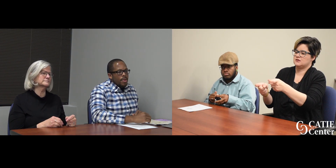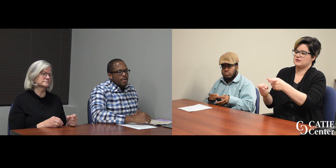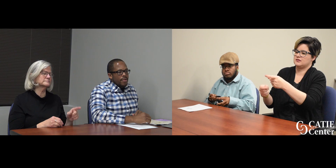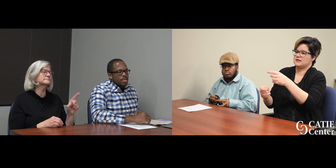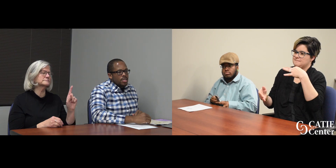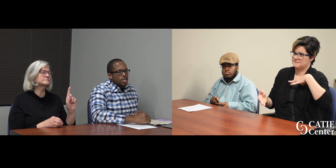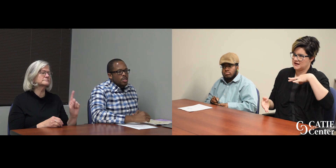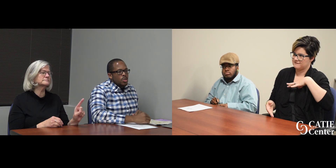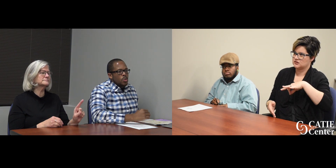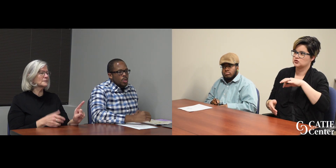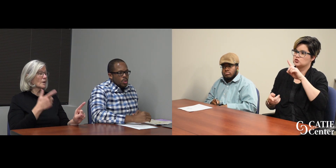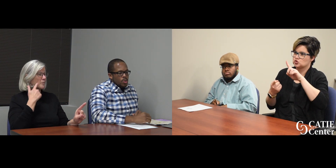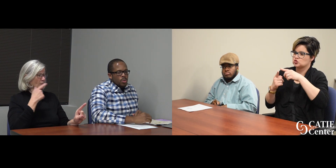the benefits to you.